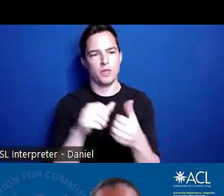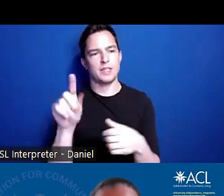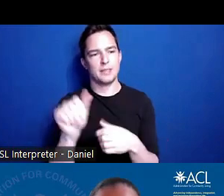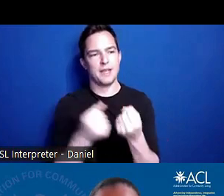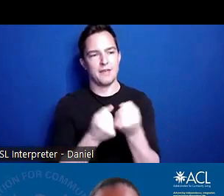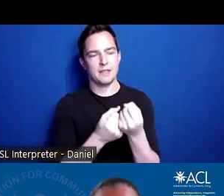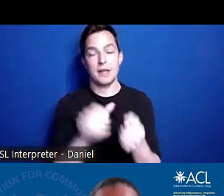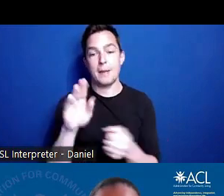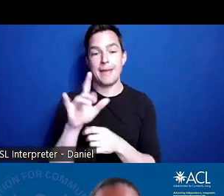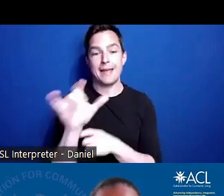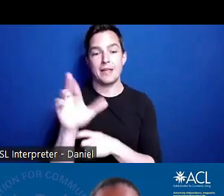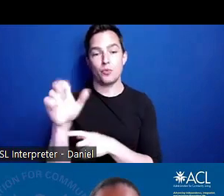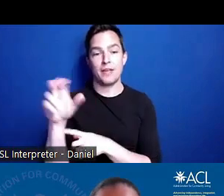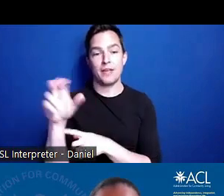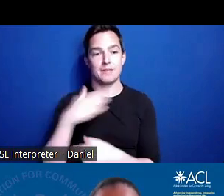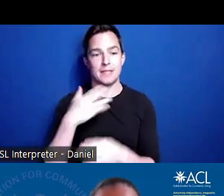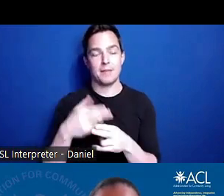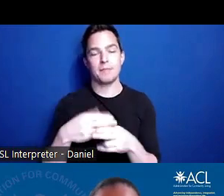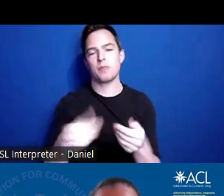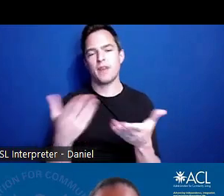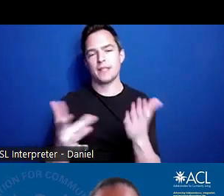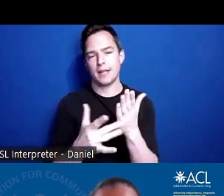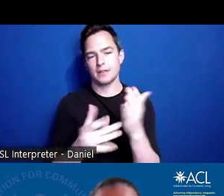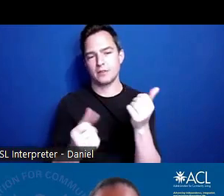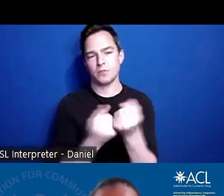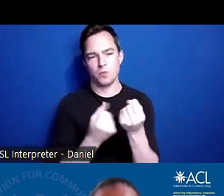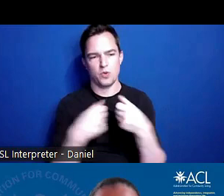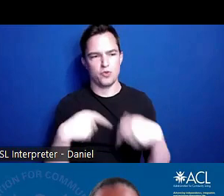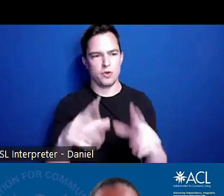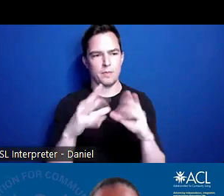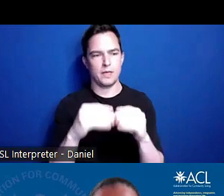and I will be providing technical assistance during the meeting. Closed captioning and ASL